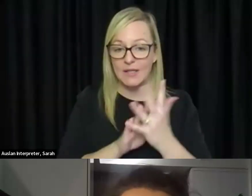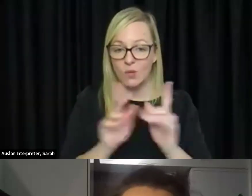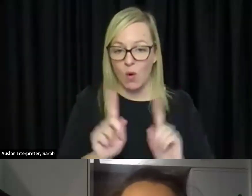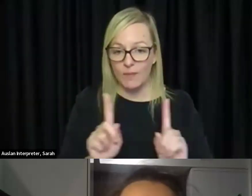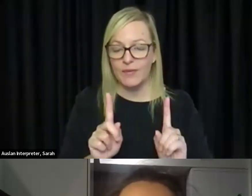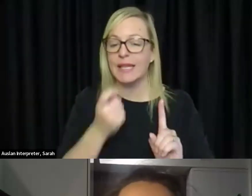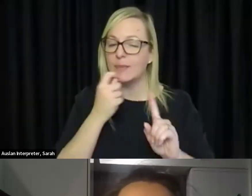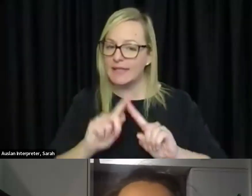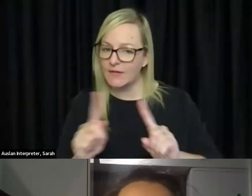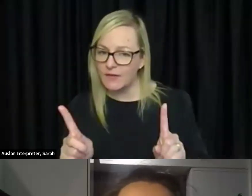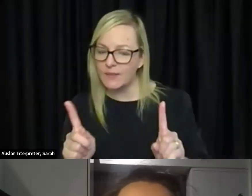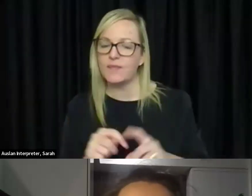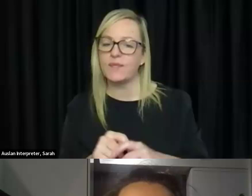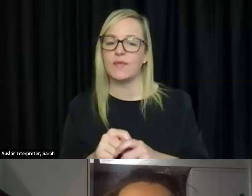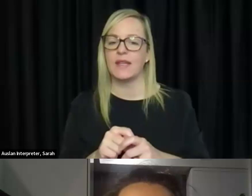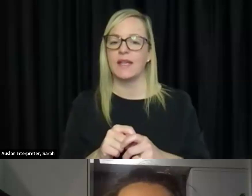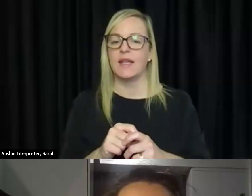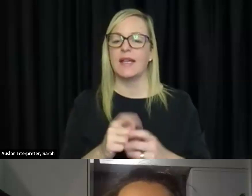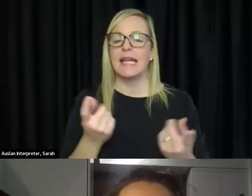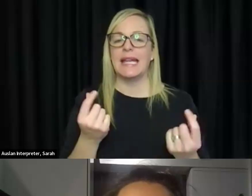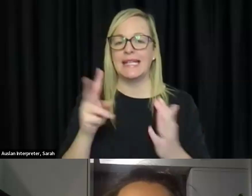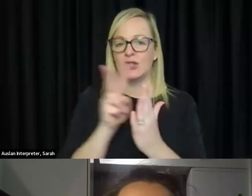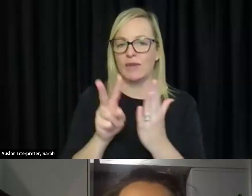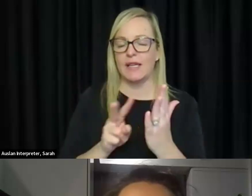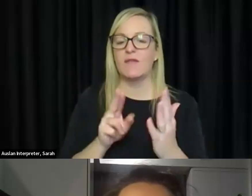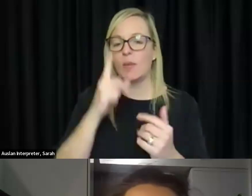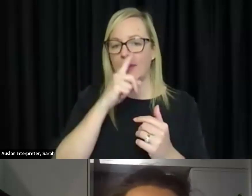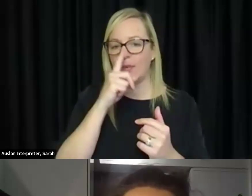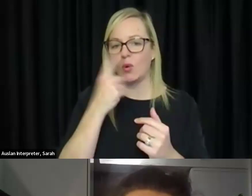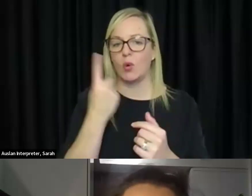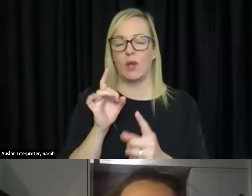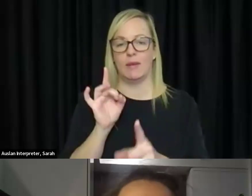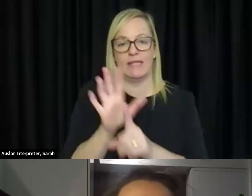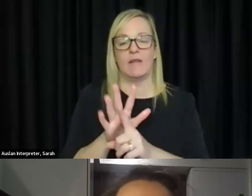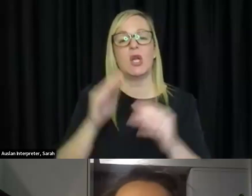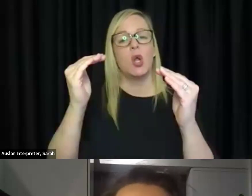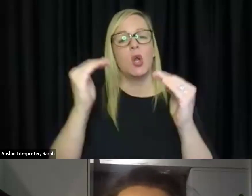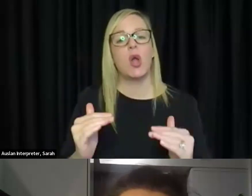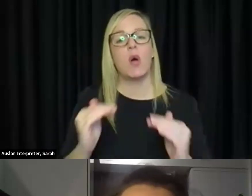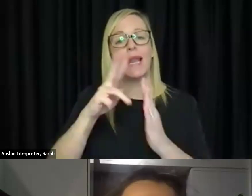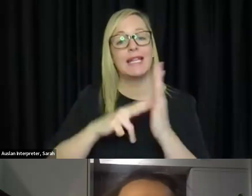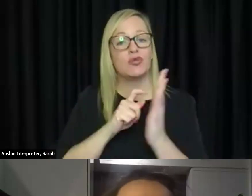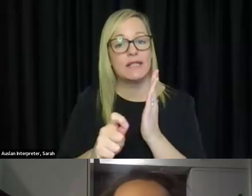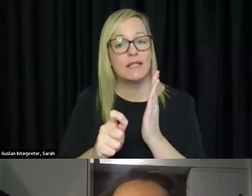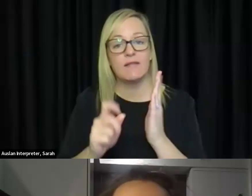different, it is intended for people who might have lower literacy for whatever reason and it